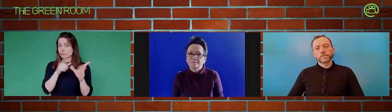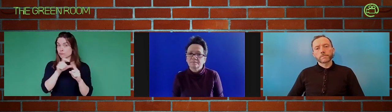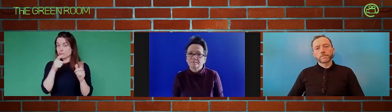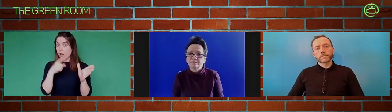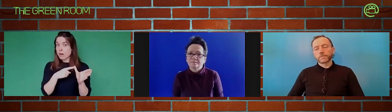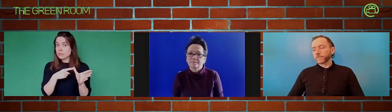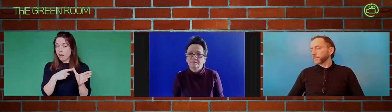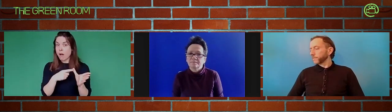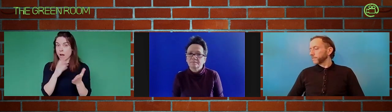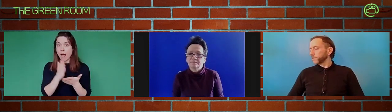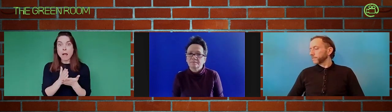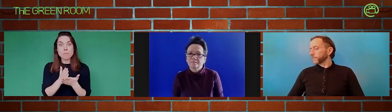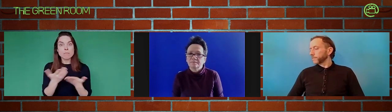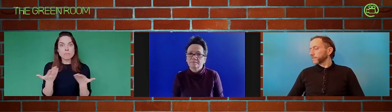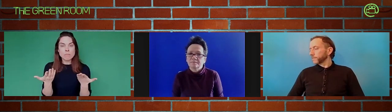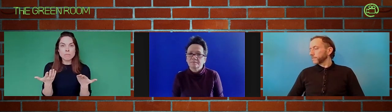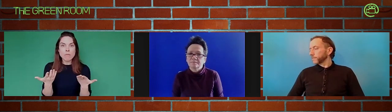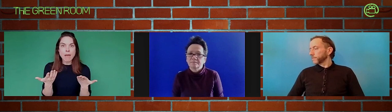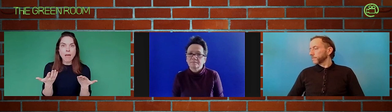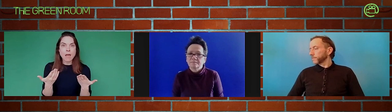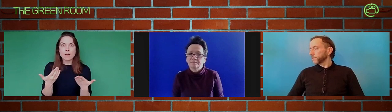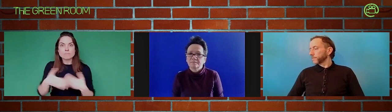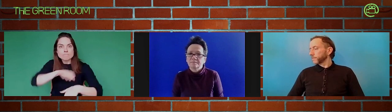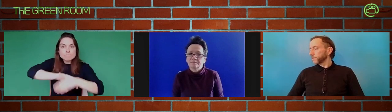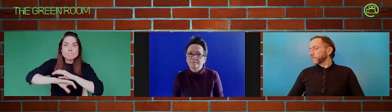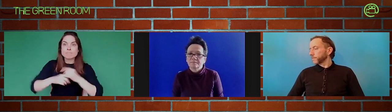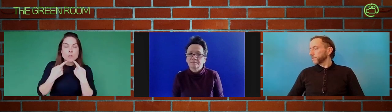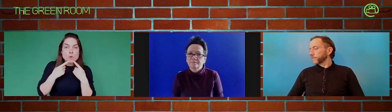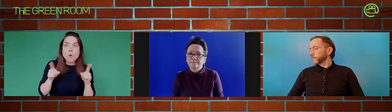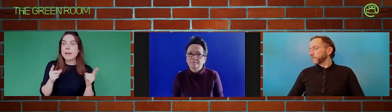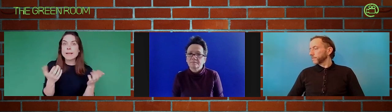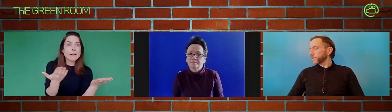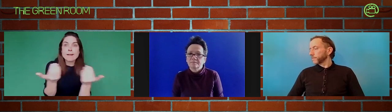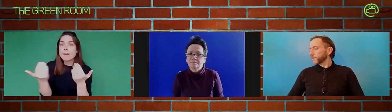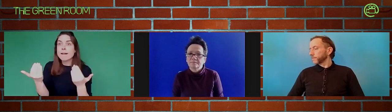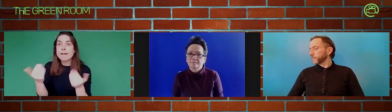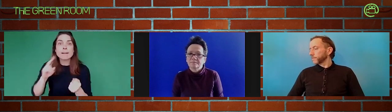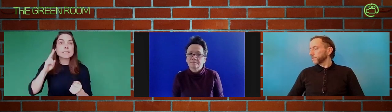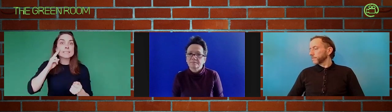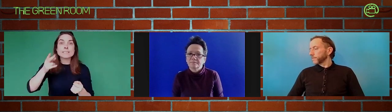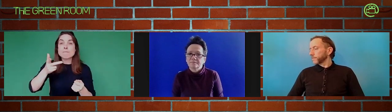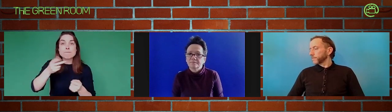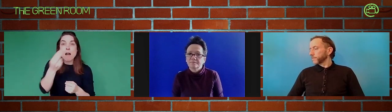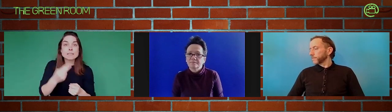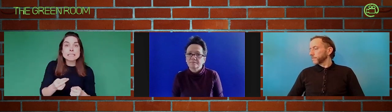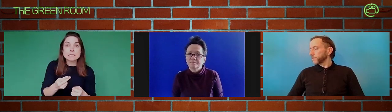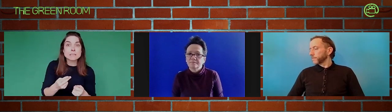out for deaf and disabled artists to apply. I can speak from a personal